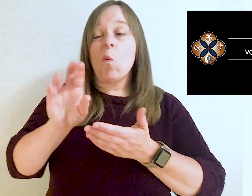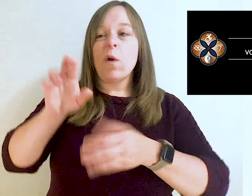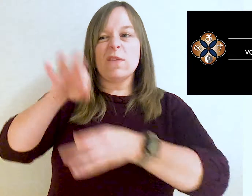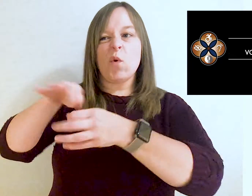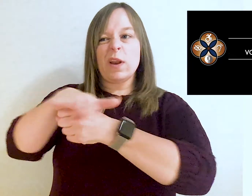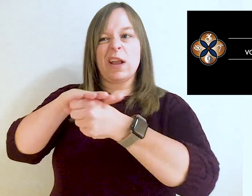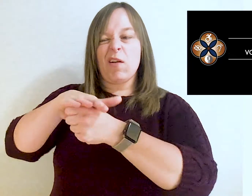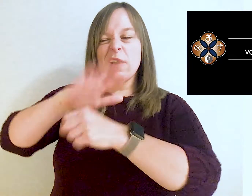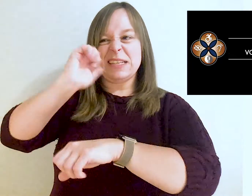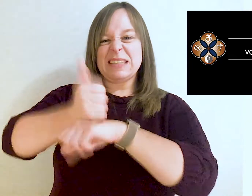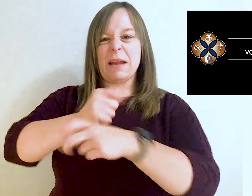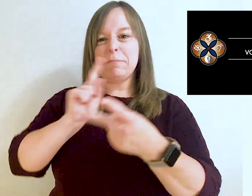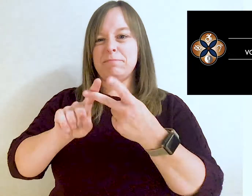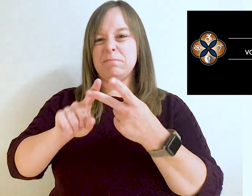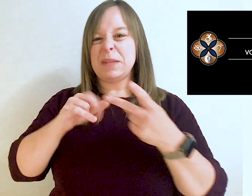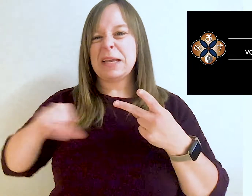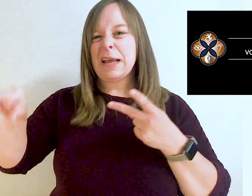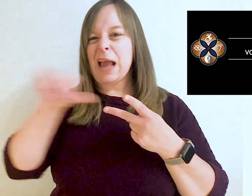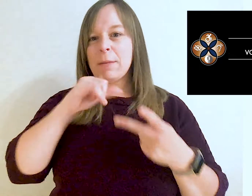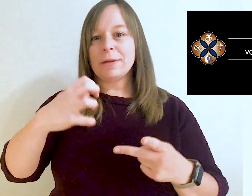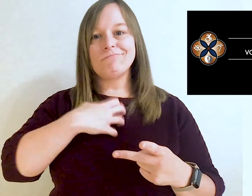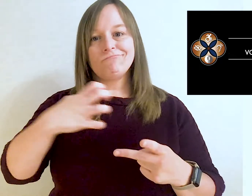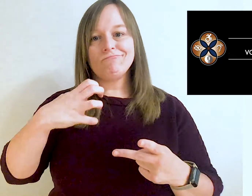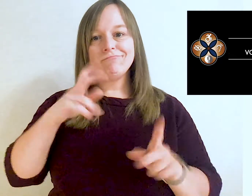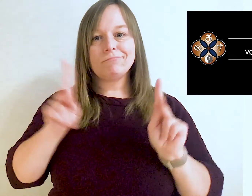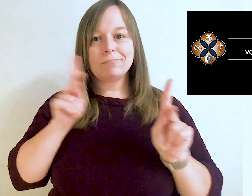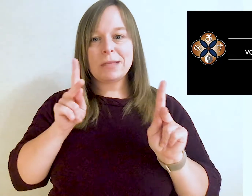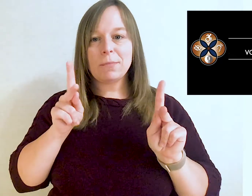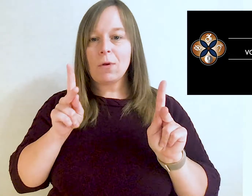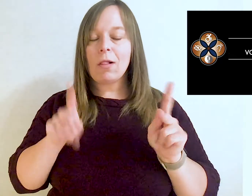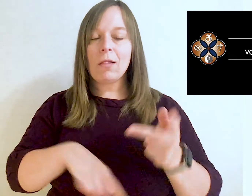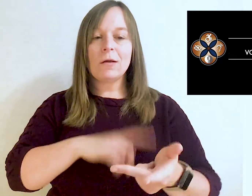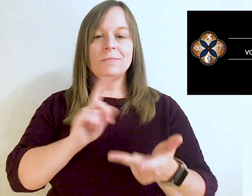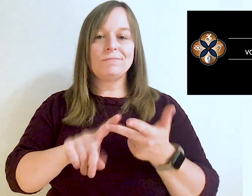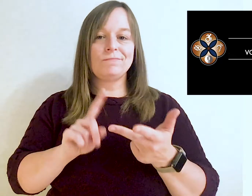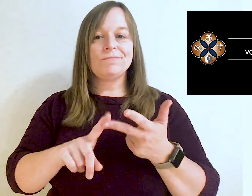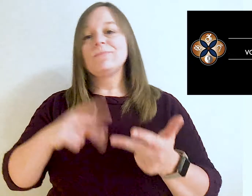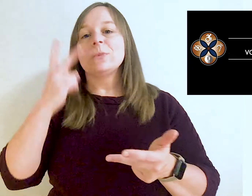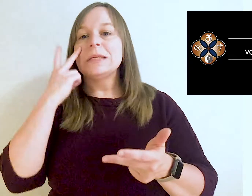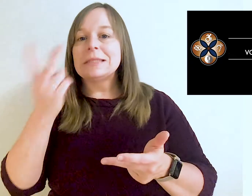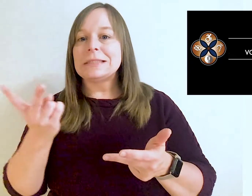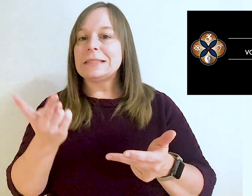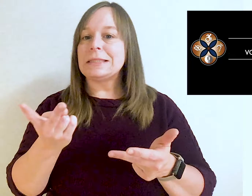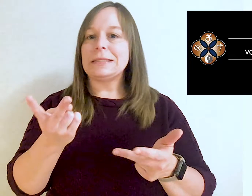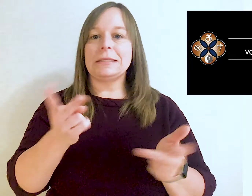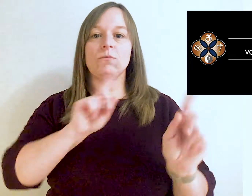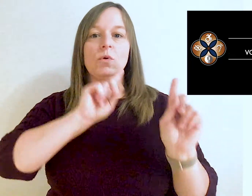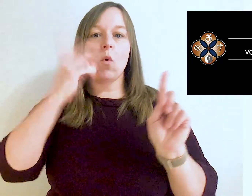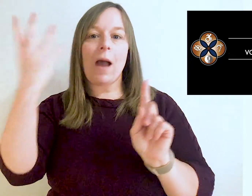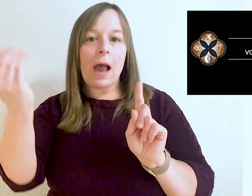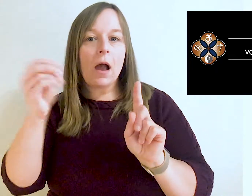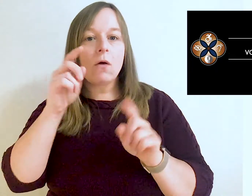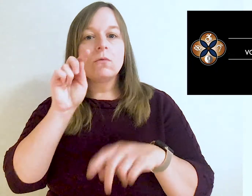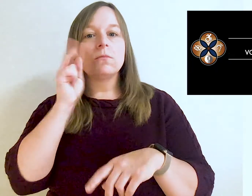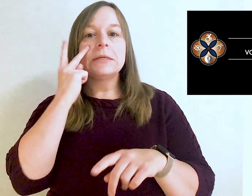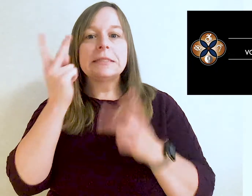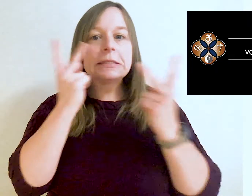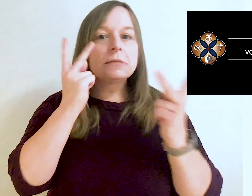That is one of the most common complaints that we get and also that we see when we survey polling sites for accessibility.